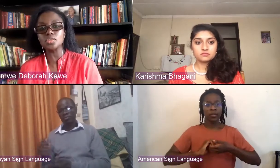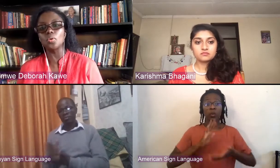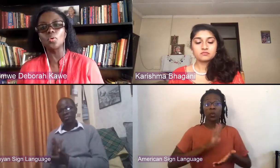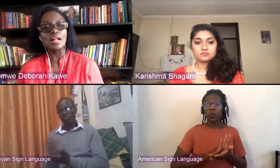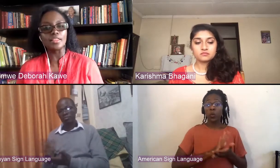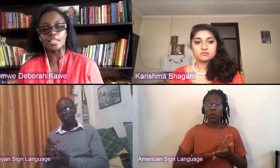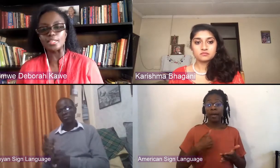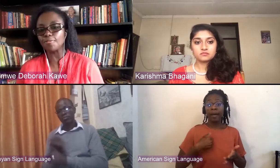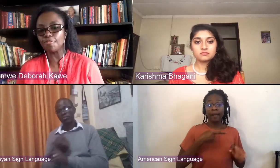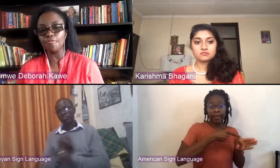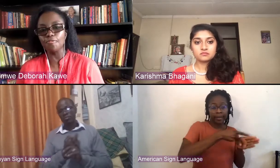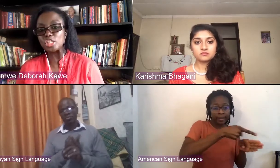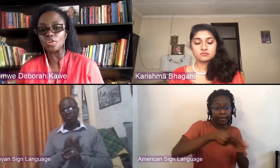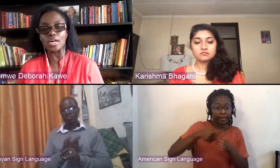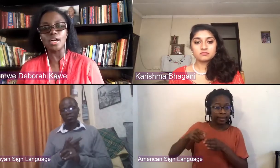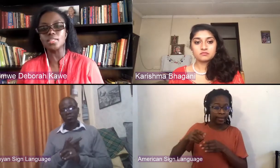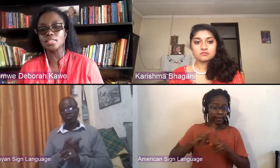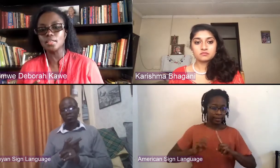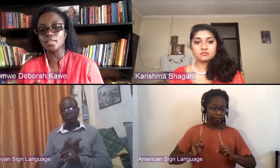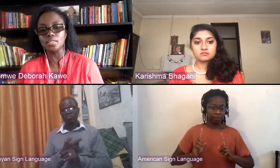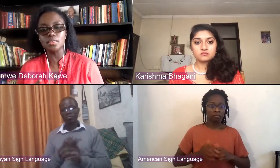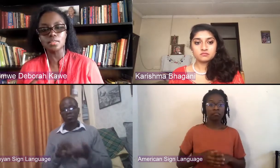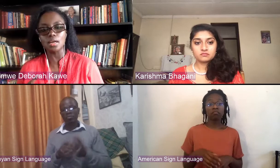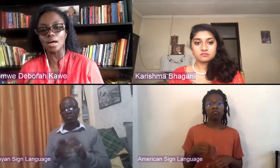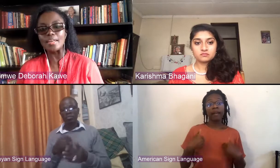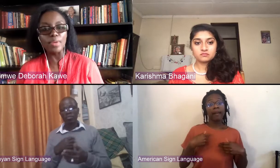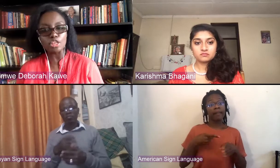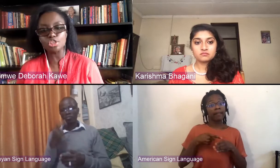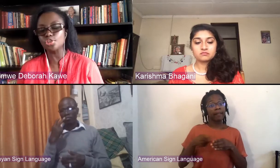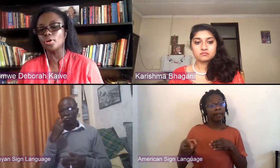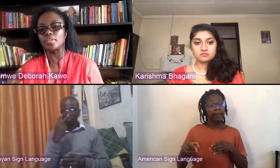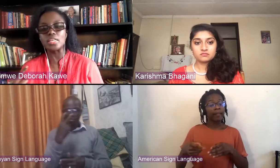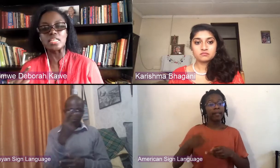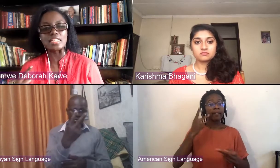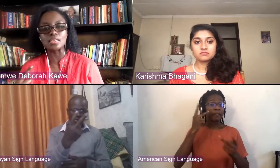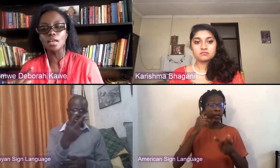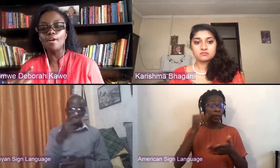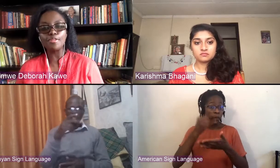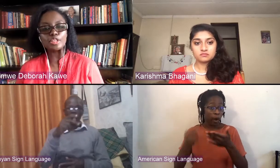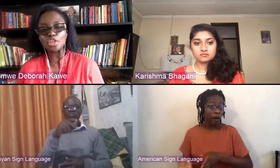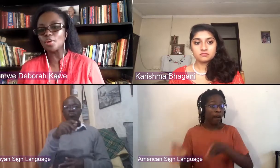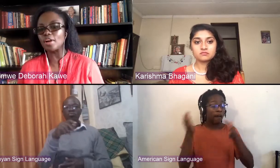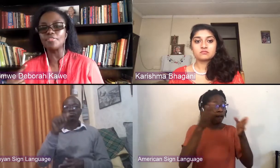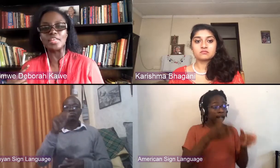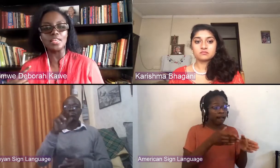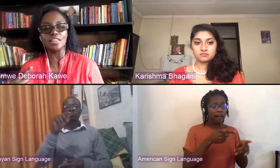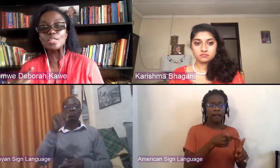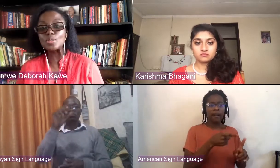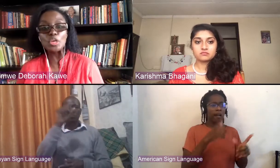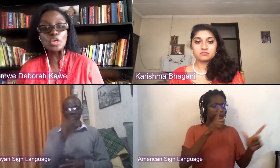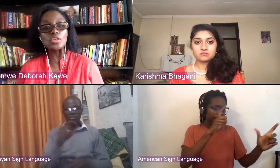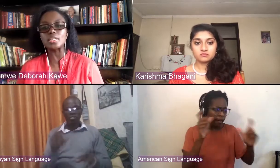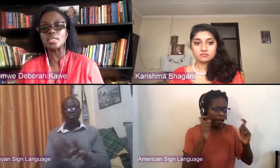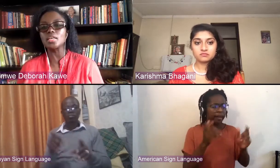so there's visual arts there's animation, there's photography, there's music.